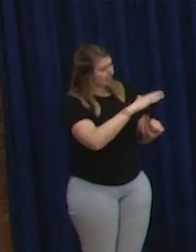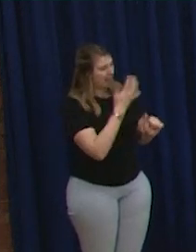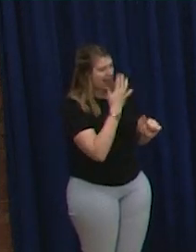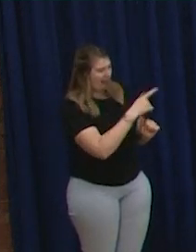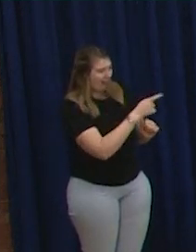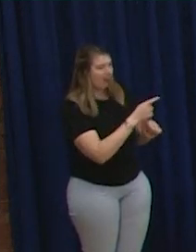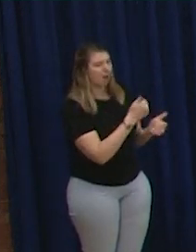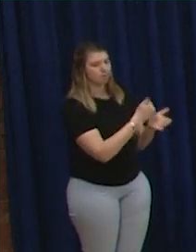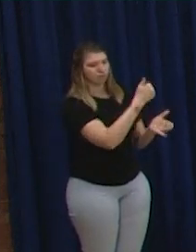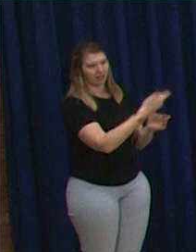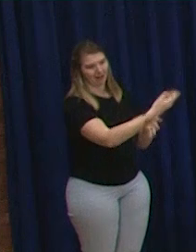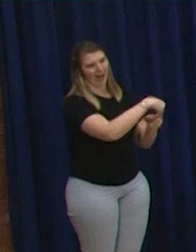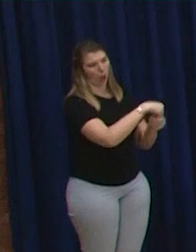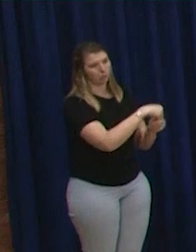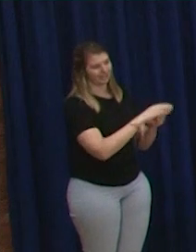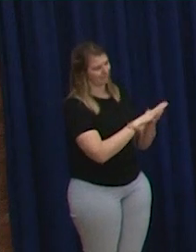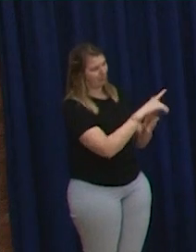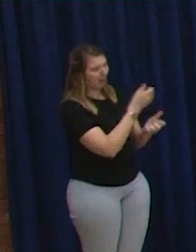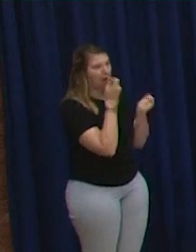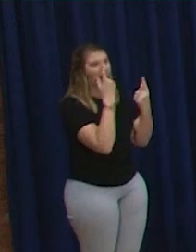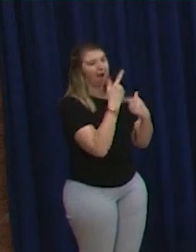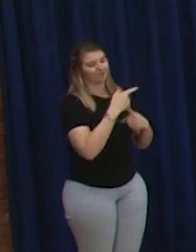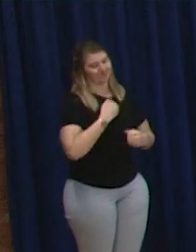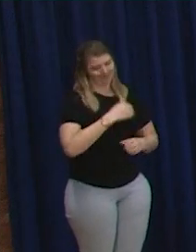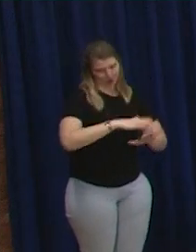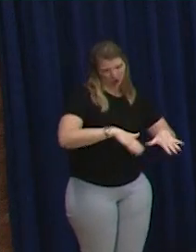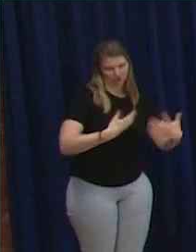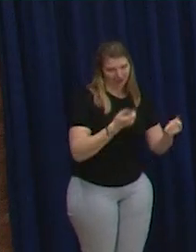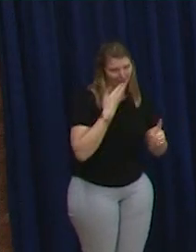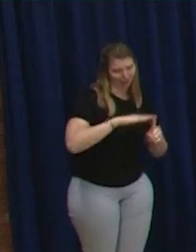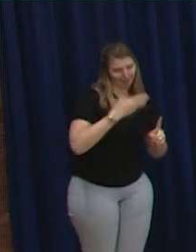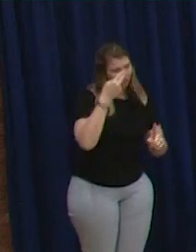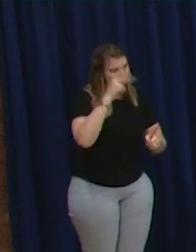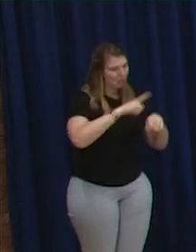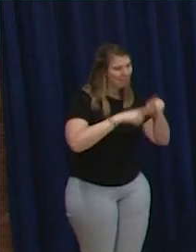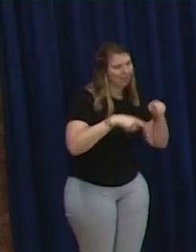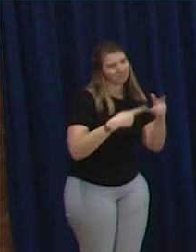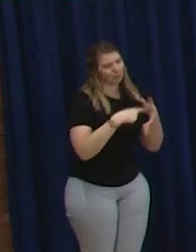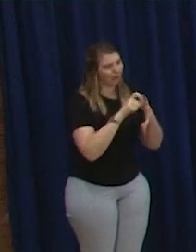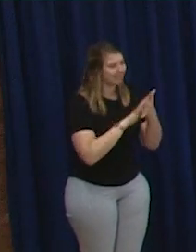children have recently been diagnosed with some form of neurodiversity including ADHD, and their